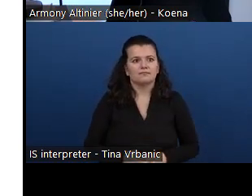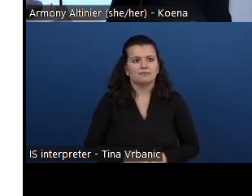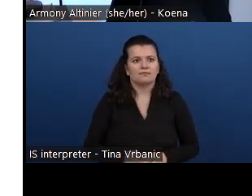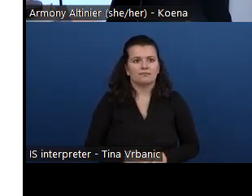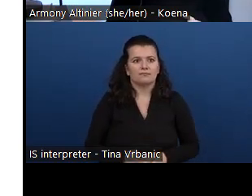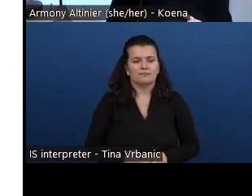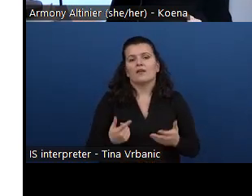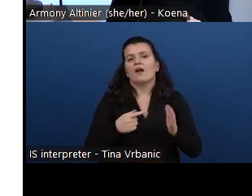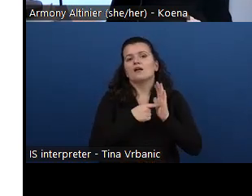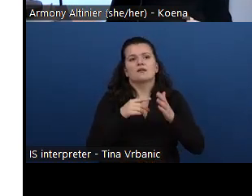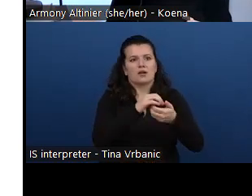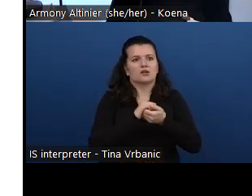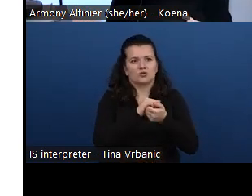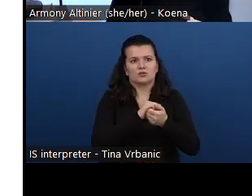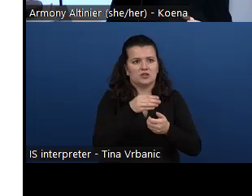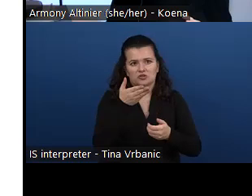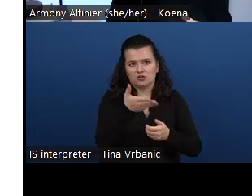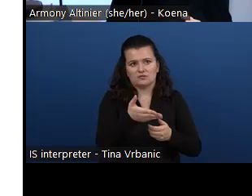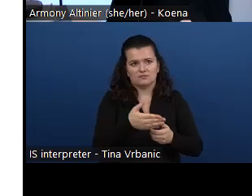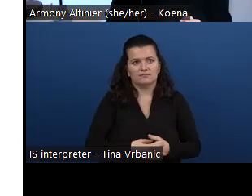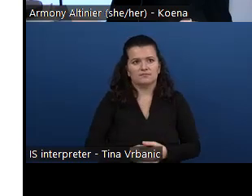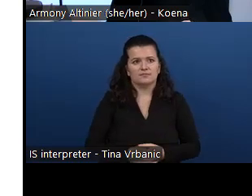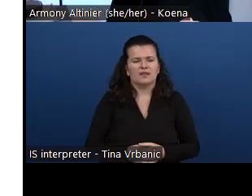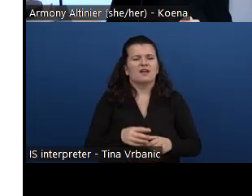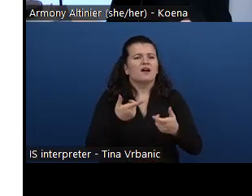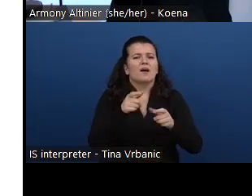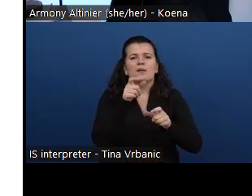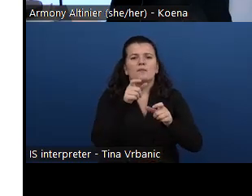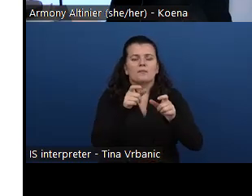This is an association for people with visual disabilities.